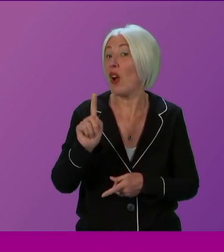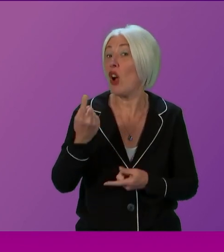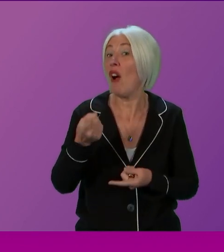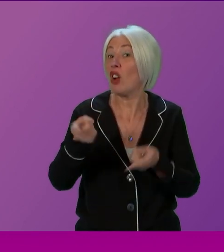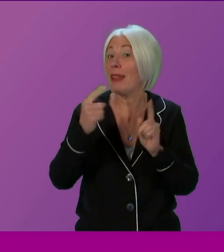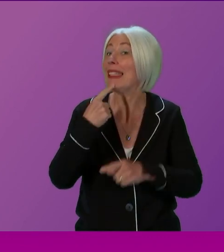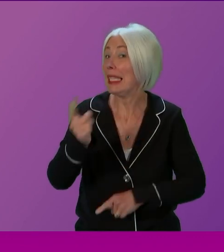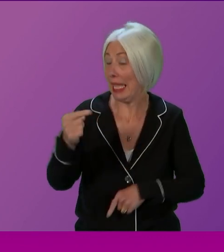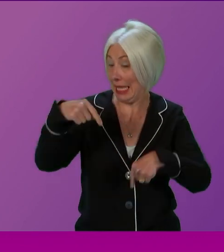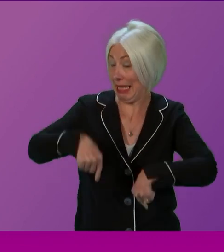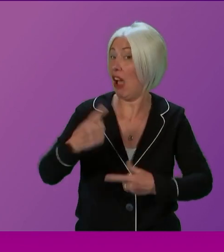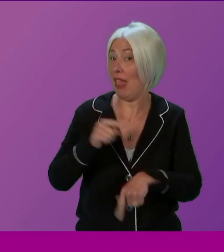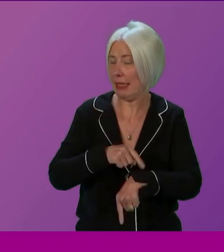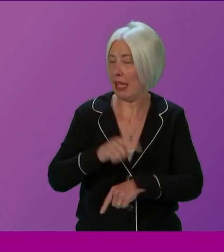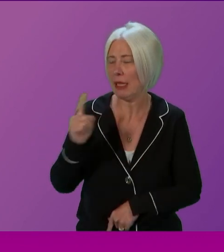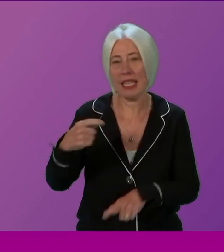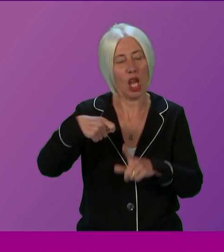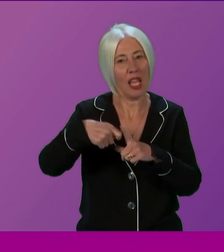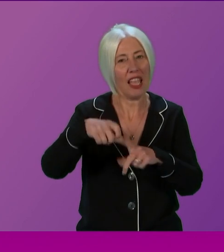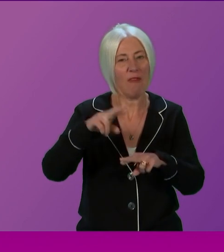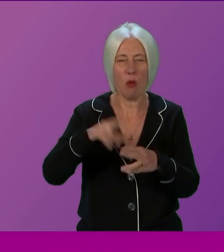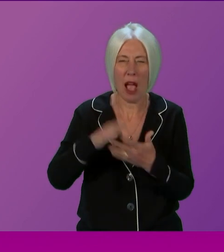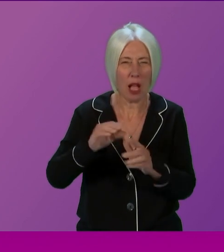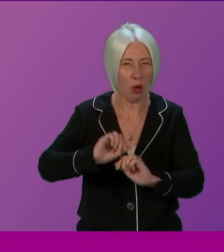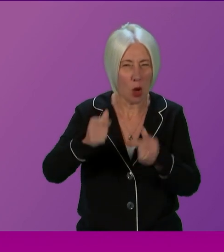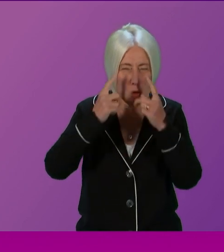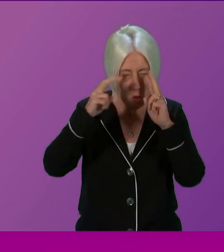“Kate Forbes ... has a forensic grasp of detail.”—